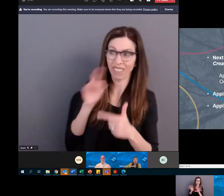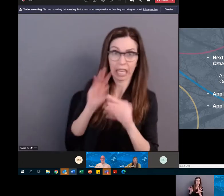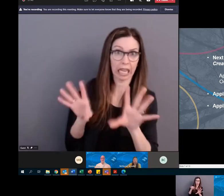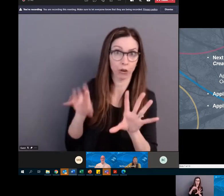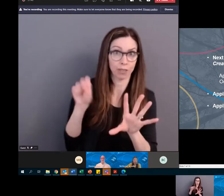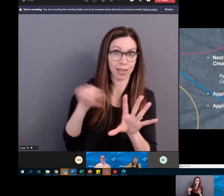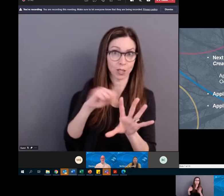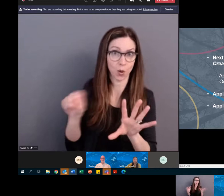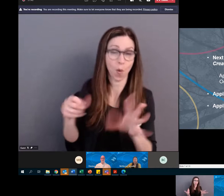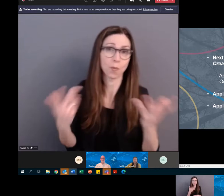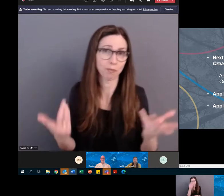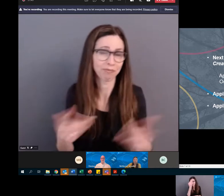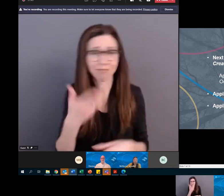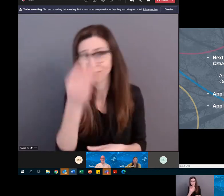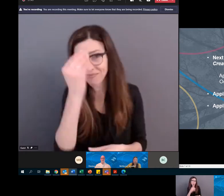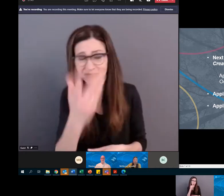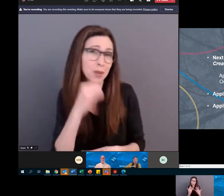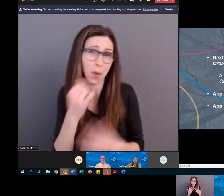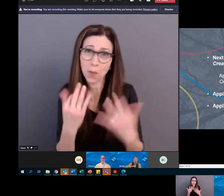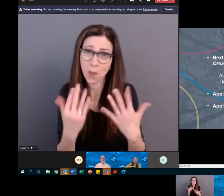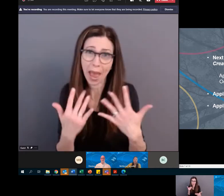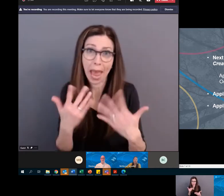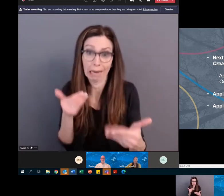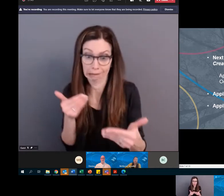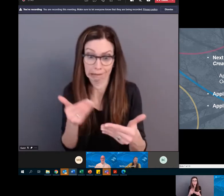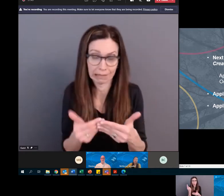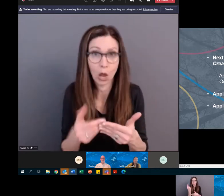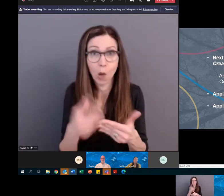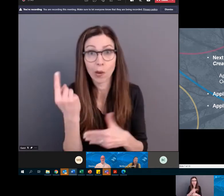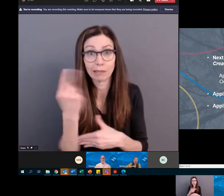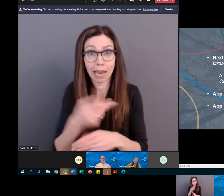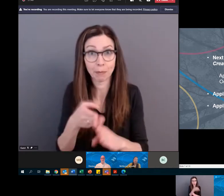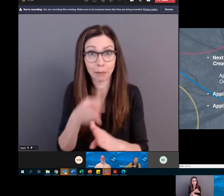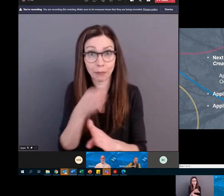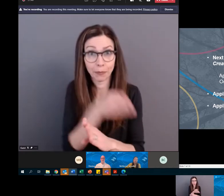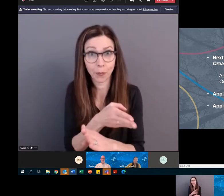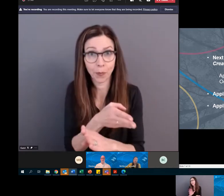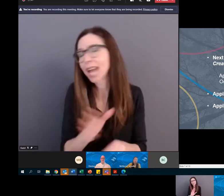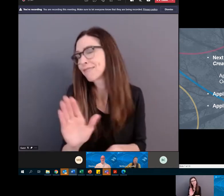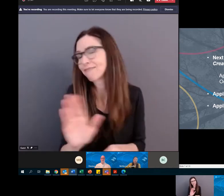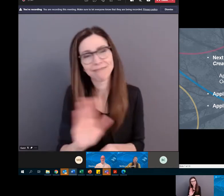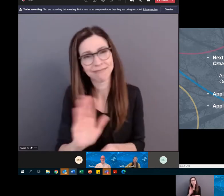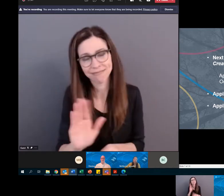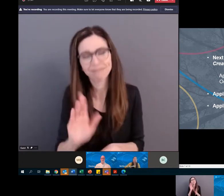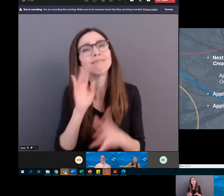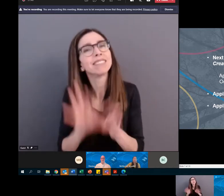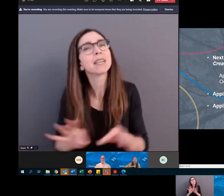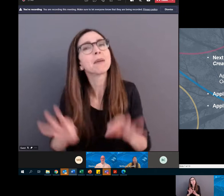the cut-off date or the application deadline. Really take the time to do it Properly, and plan your application to